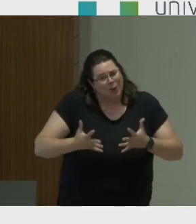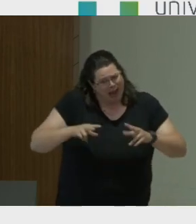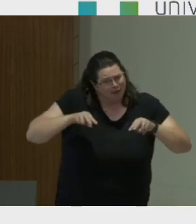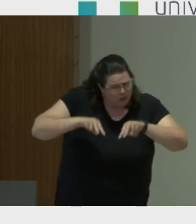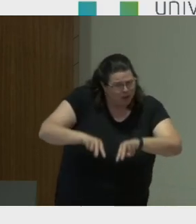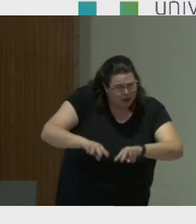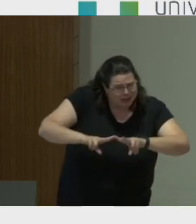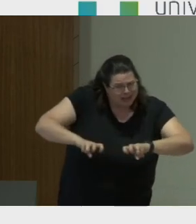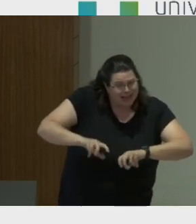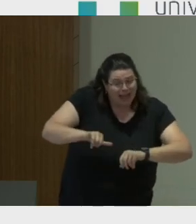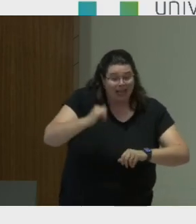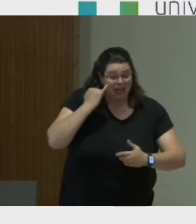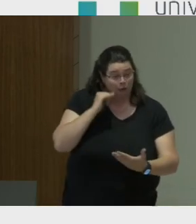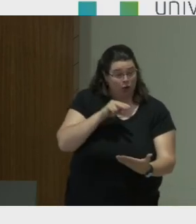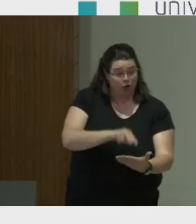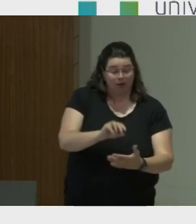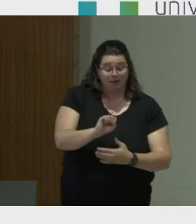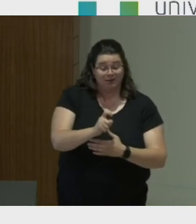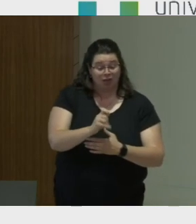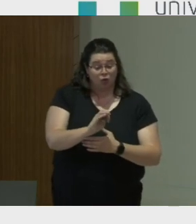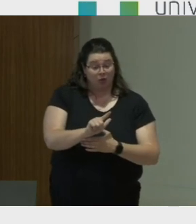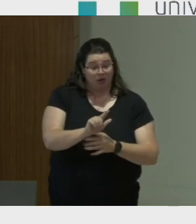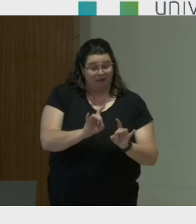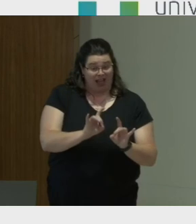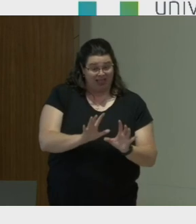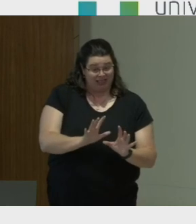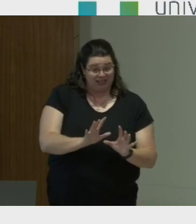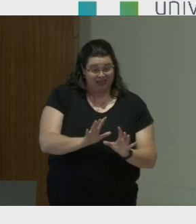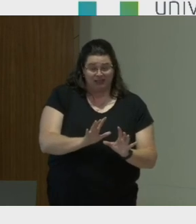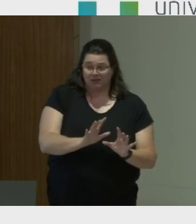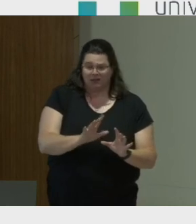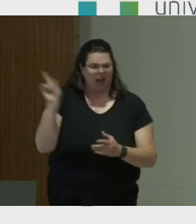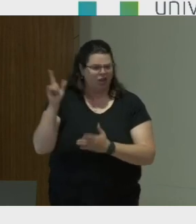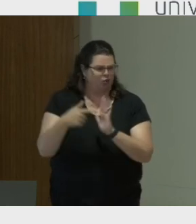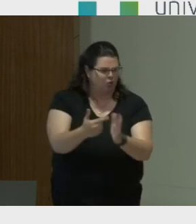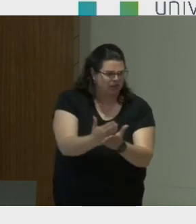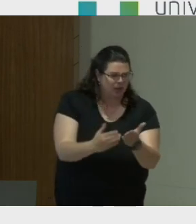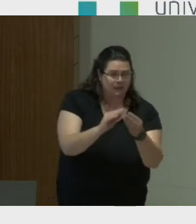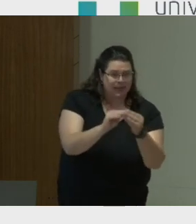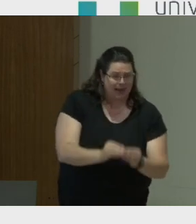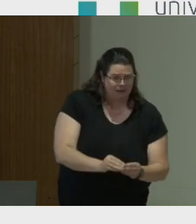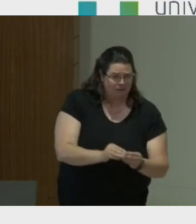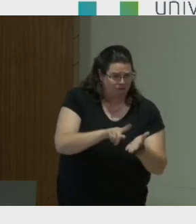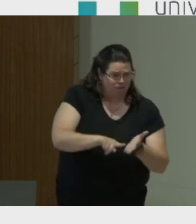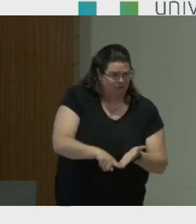And if we look at sexual violence, I brought you some data also from Germany where you